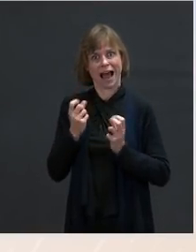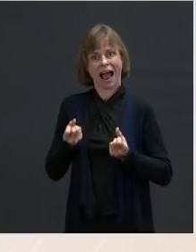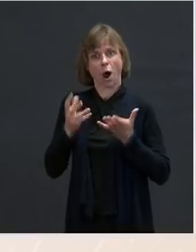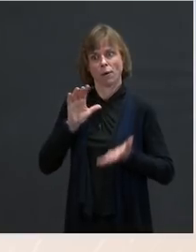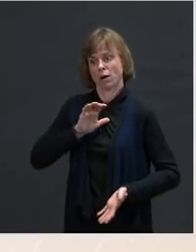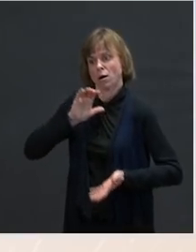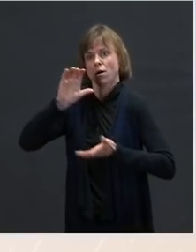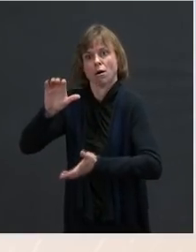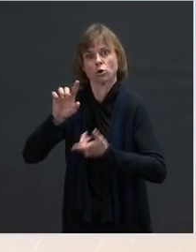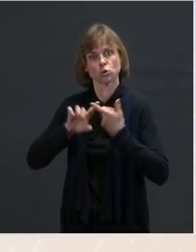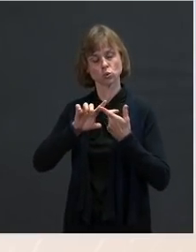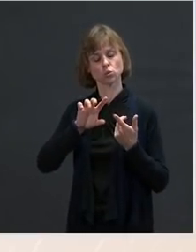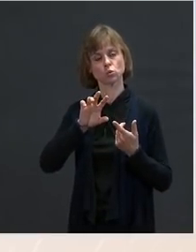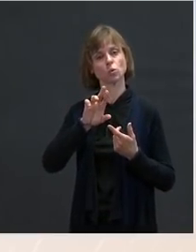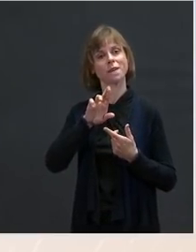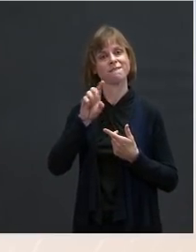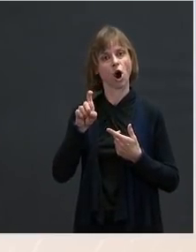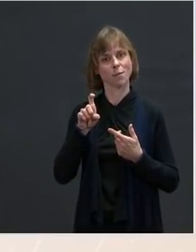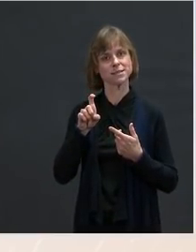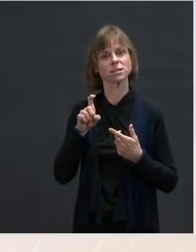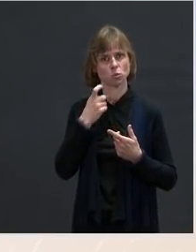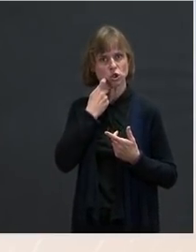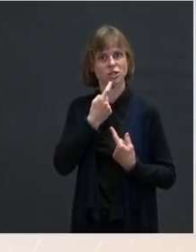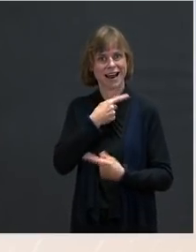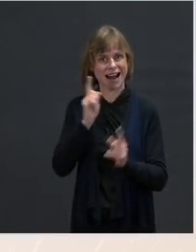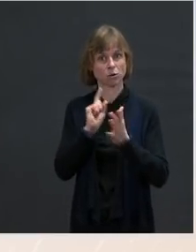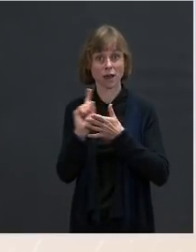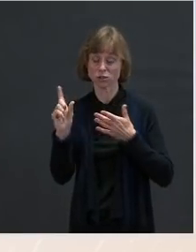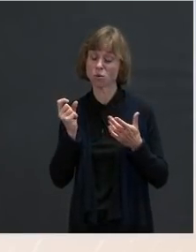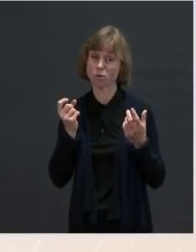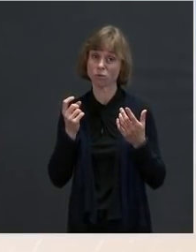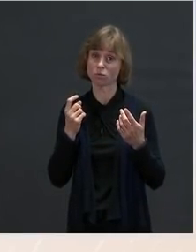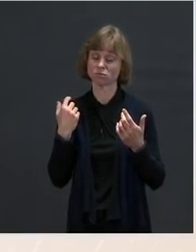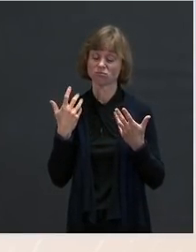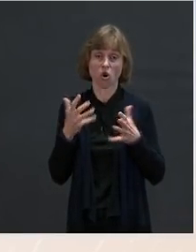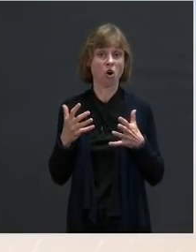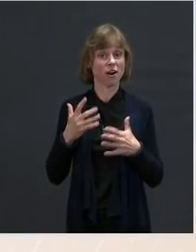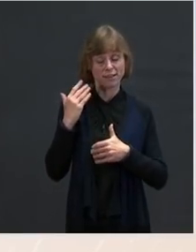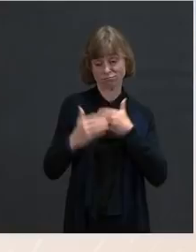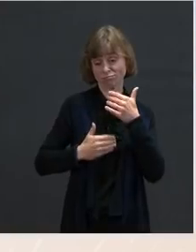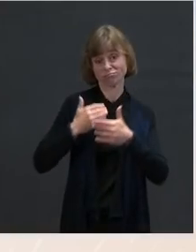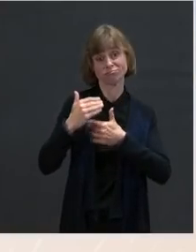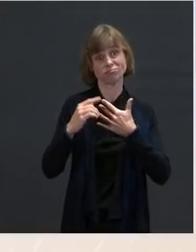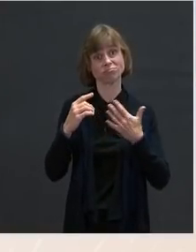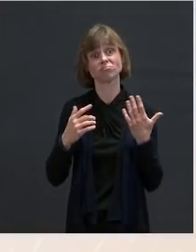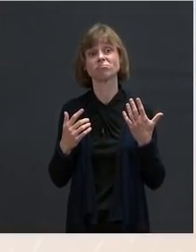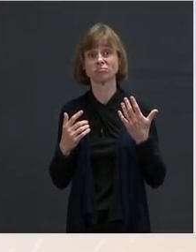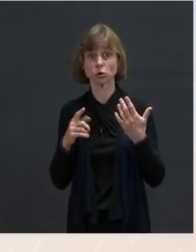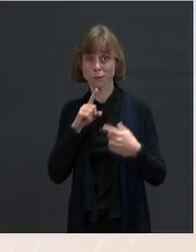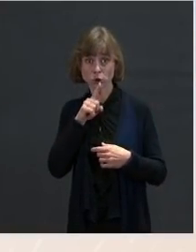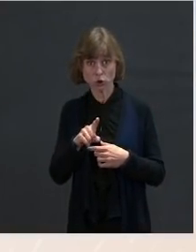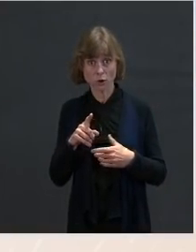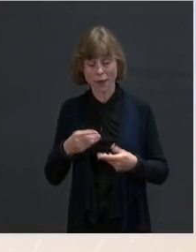We made an announcement last week. So there are a number of steps that we're taking to ensure that more vaccines are getting out the door